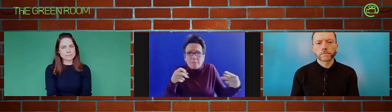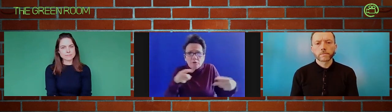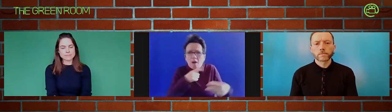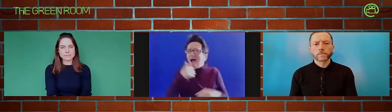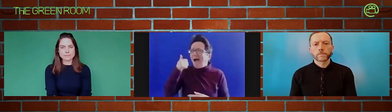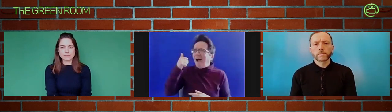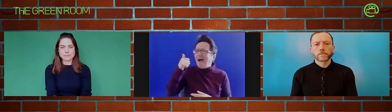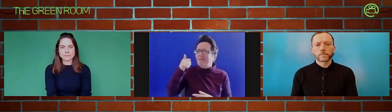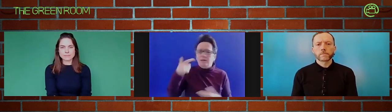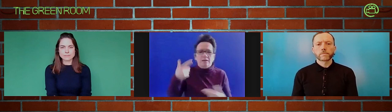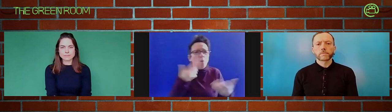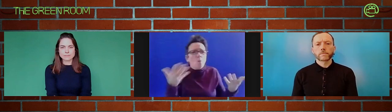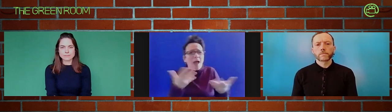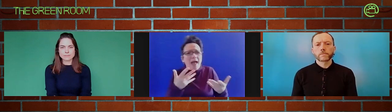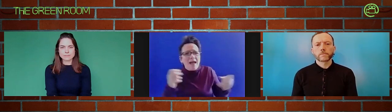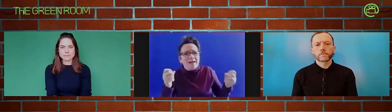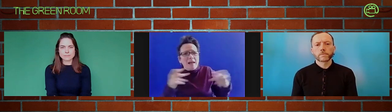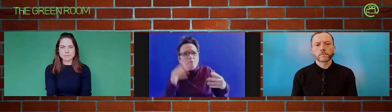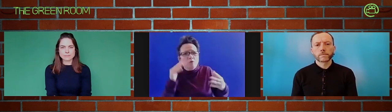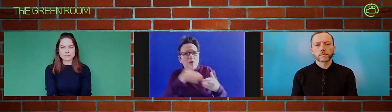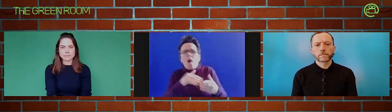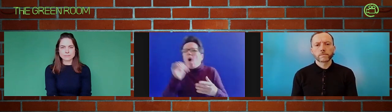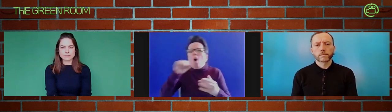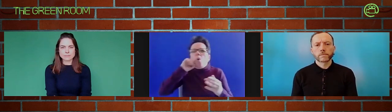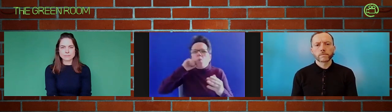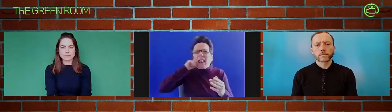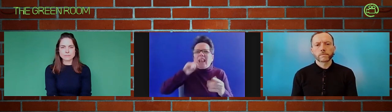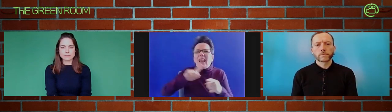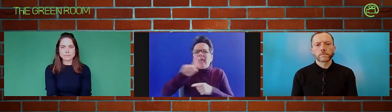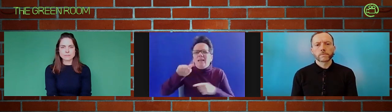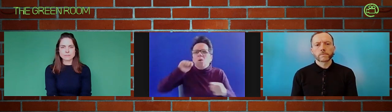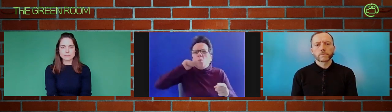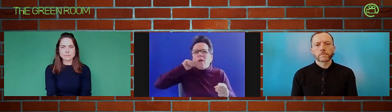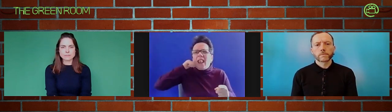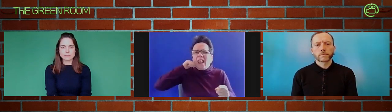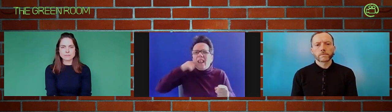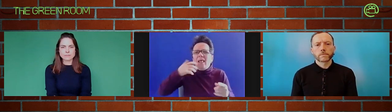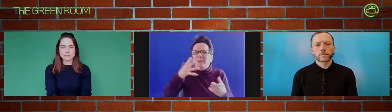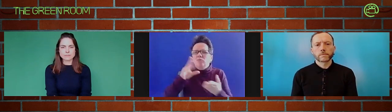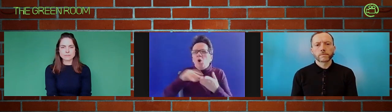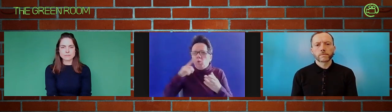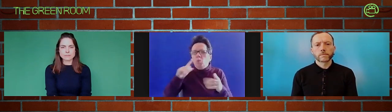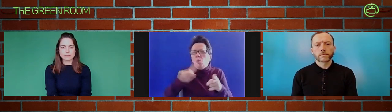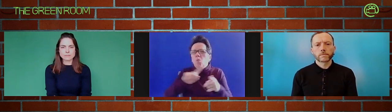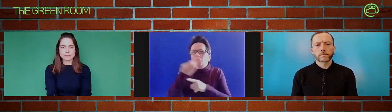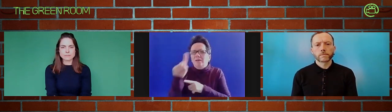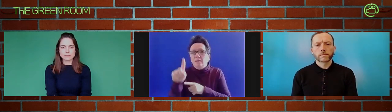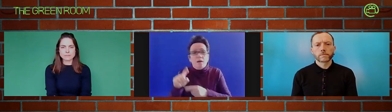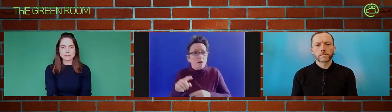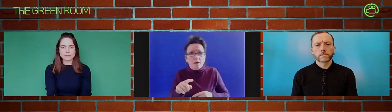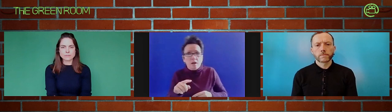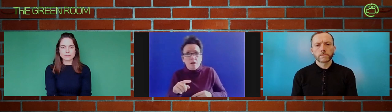are the captions' you went 'oh yeah we're gonna add them on later like we've recorded this you can watch it later and I was like 'no, but I want to be involved now